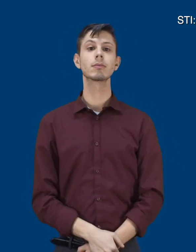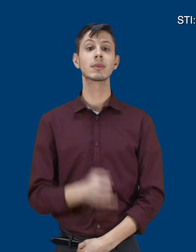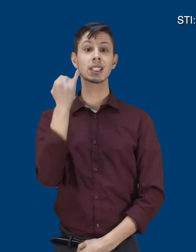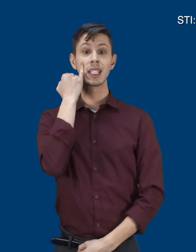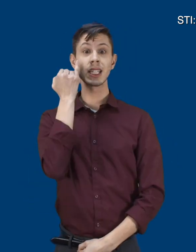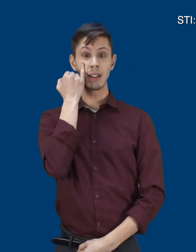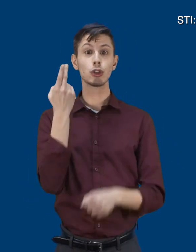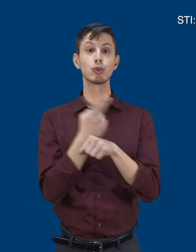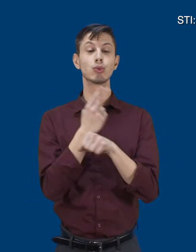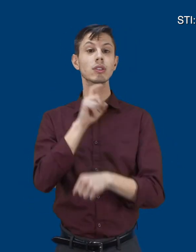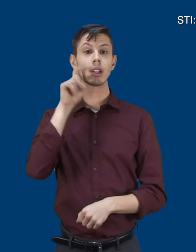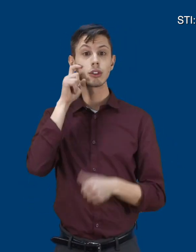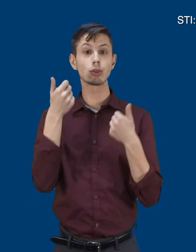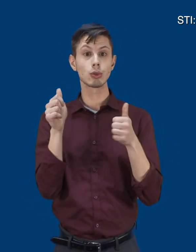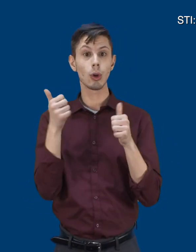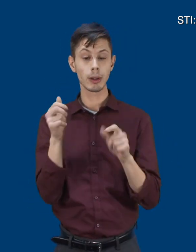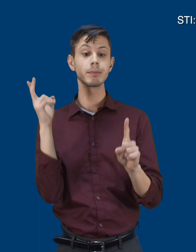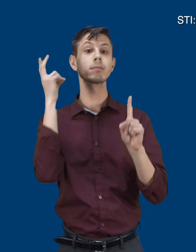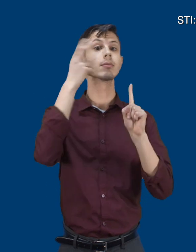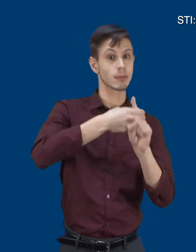If you use sex toys,